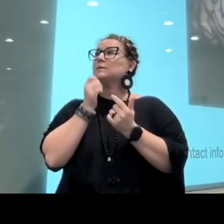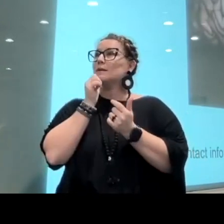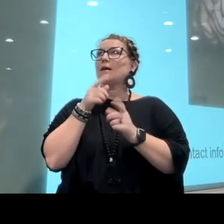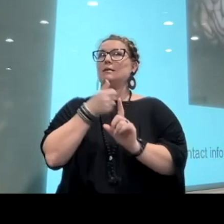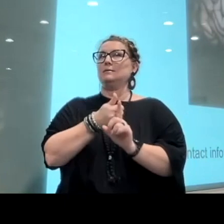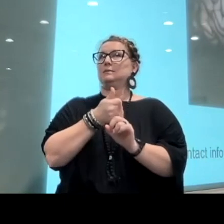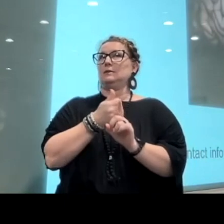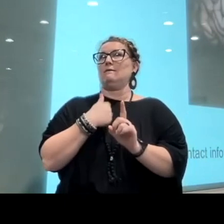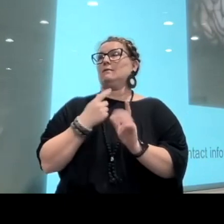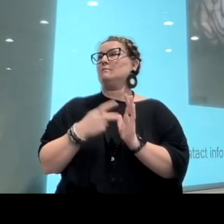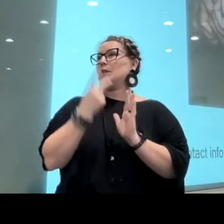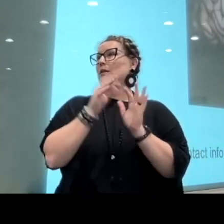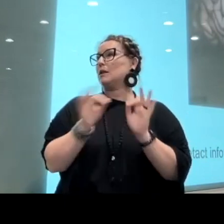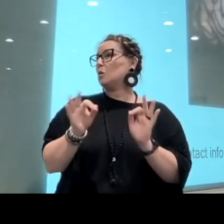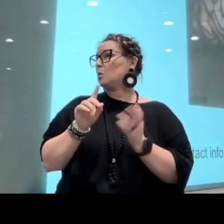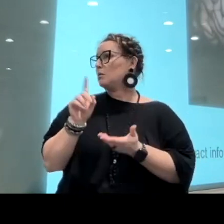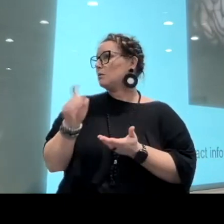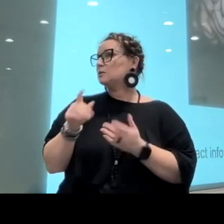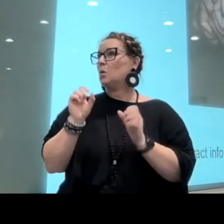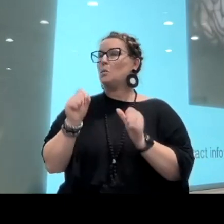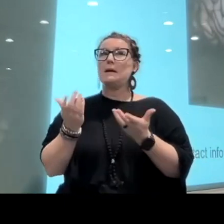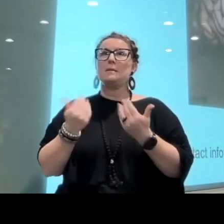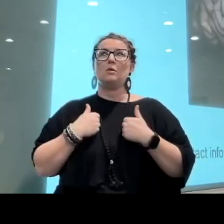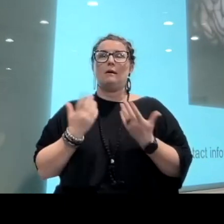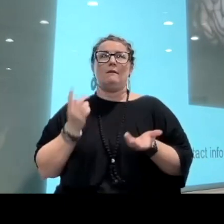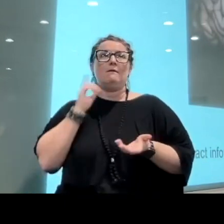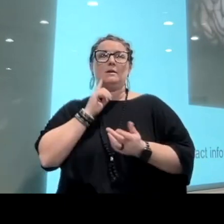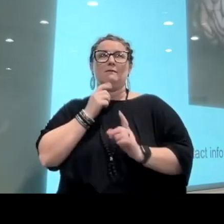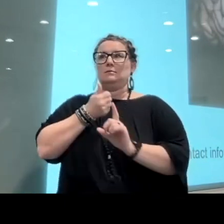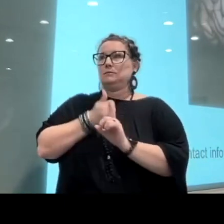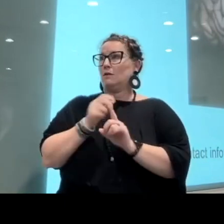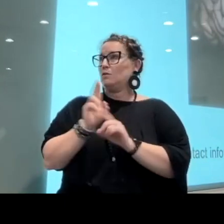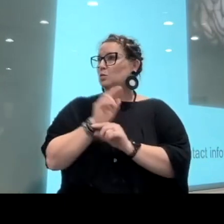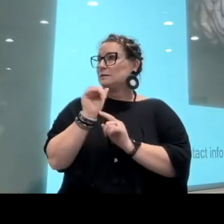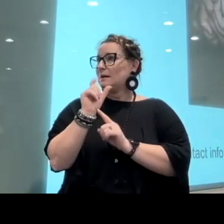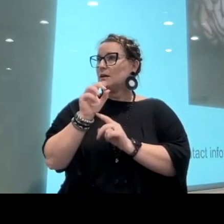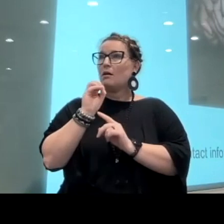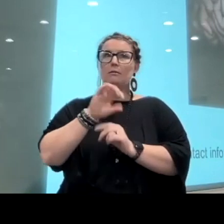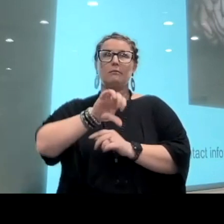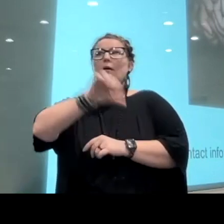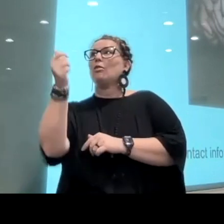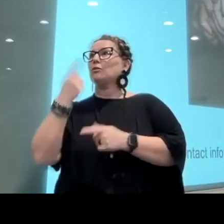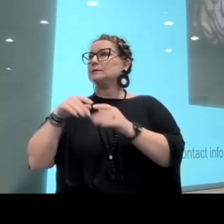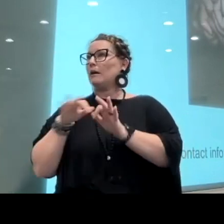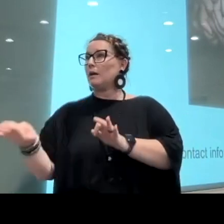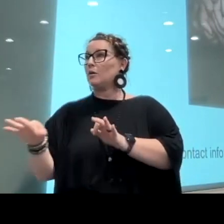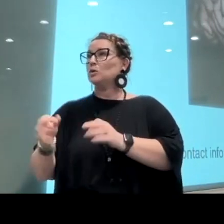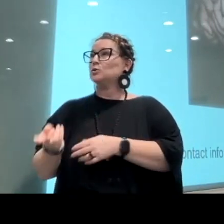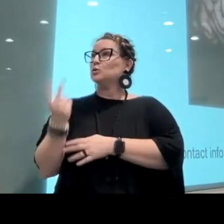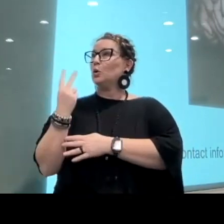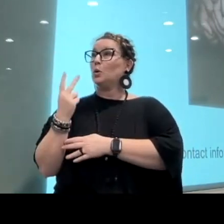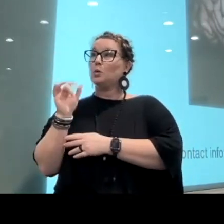I'm wondering where that actual overlap might be, and in terms of how knowing multiple signs.